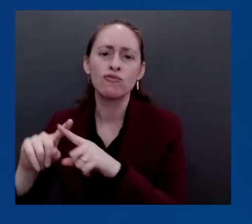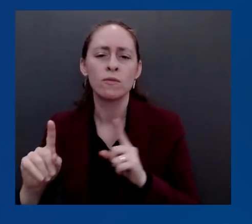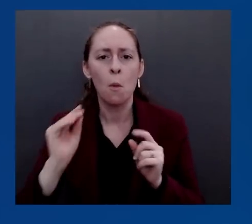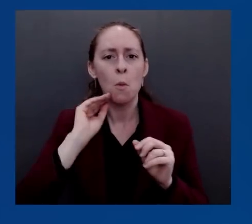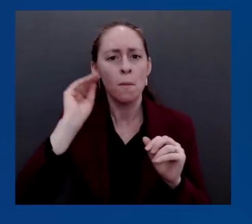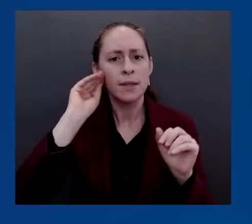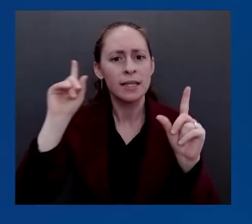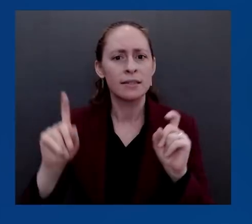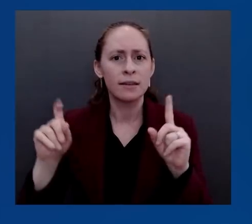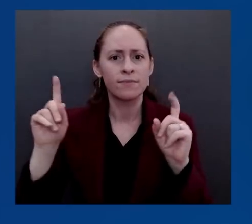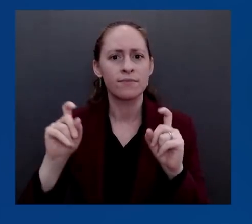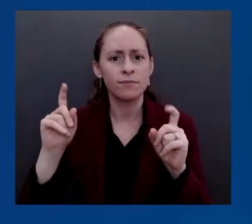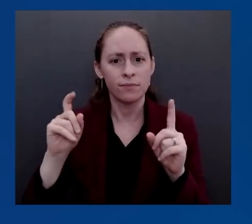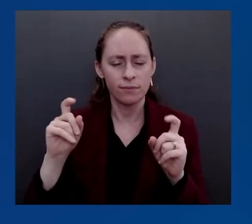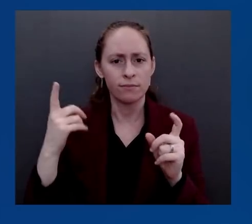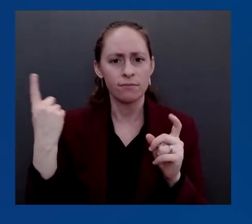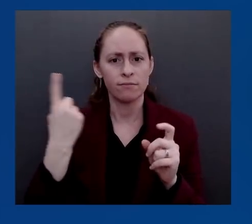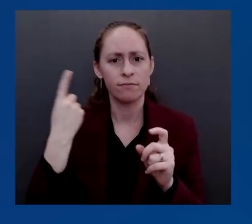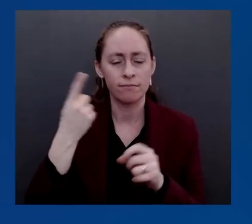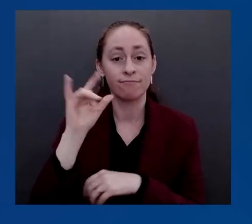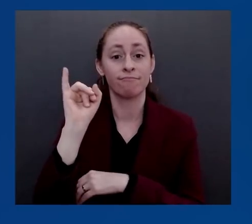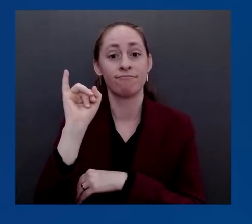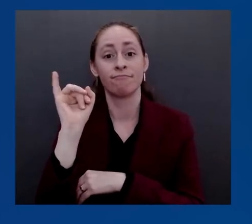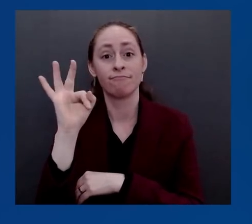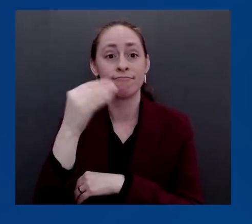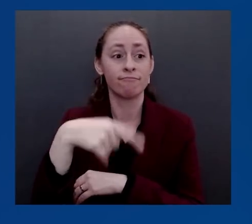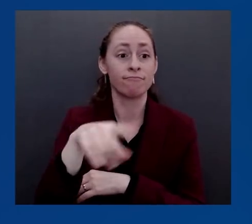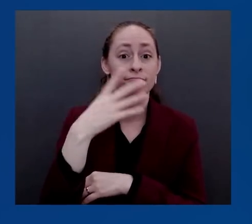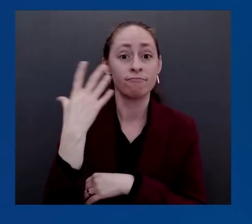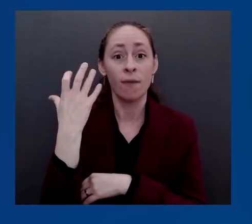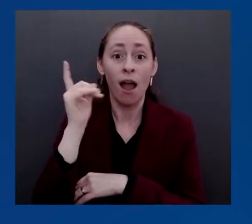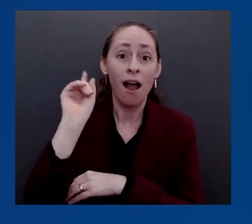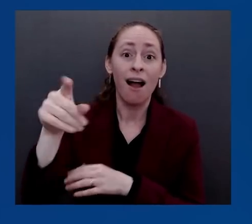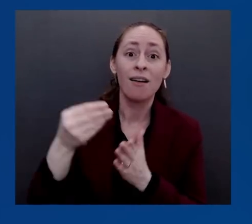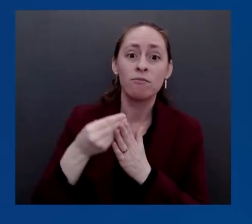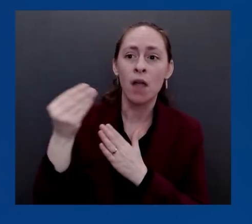Is anything being done in terms of trying to get the prices down?